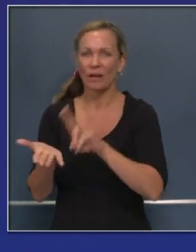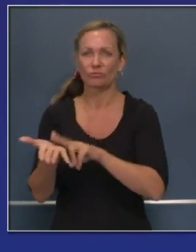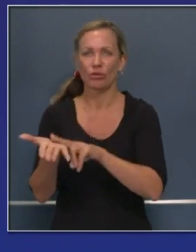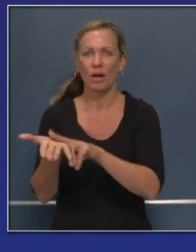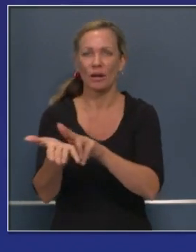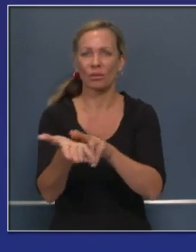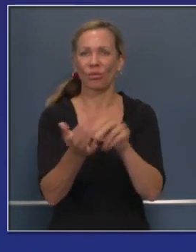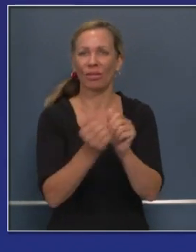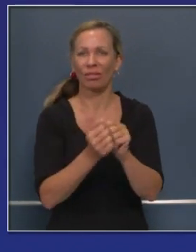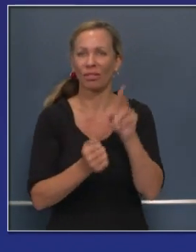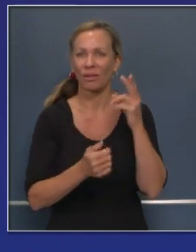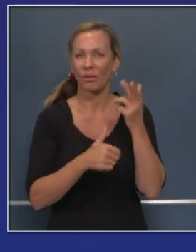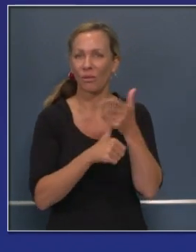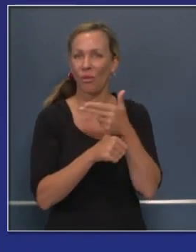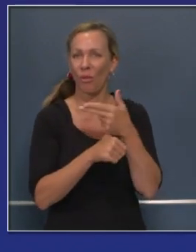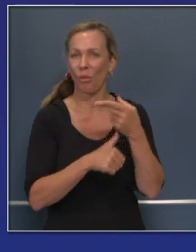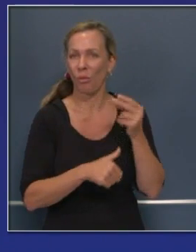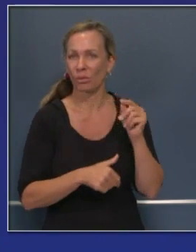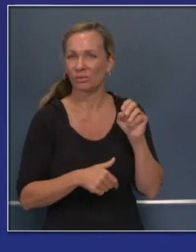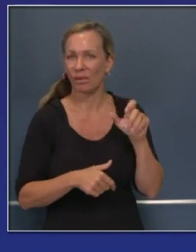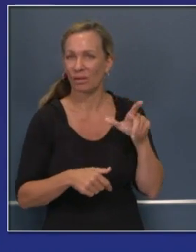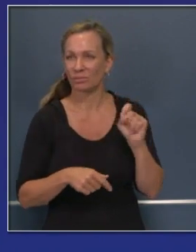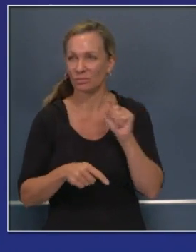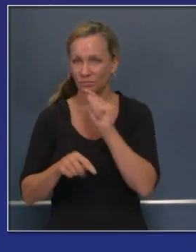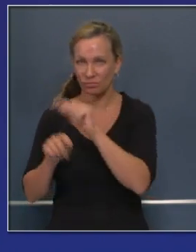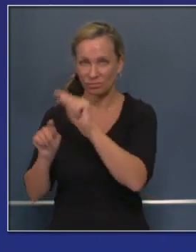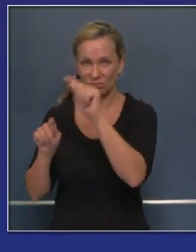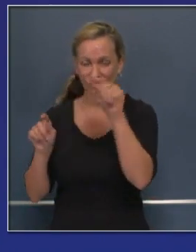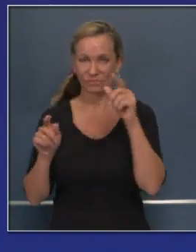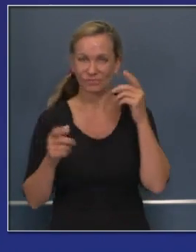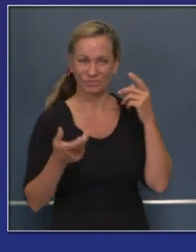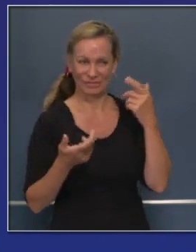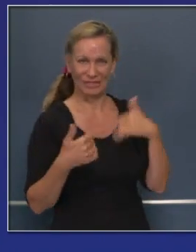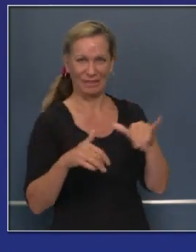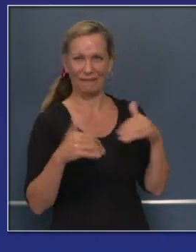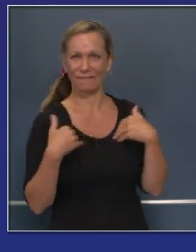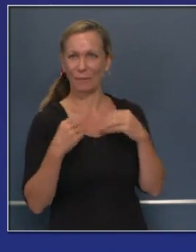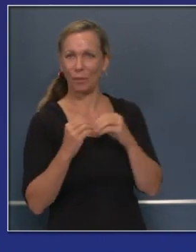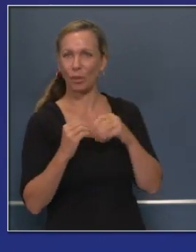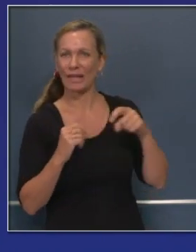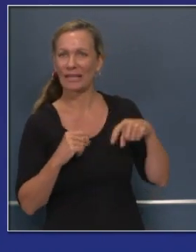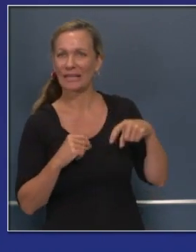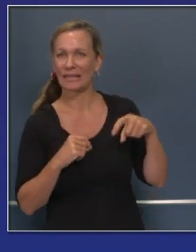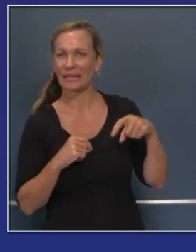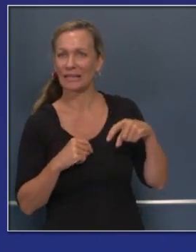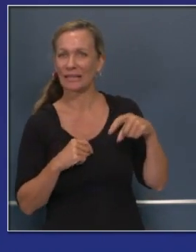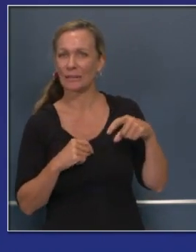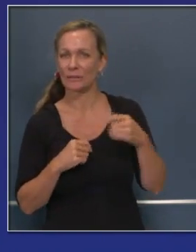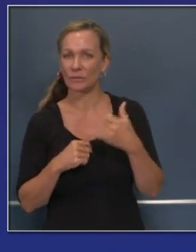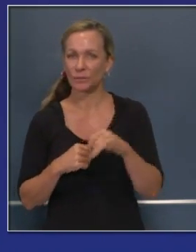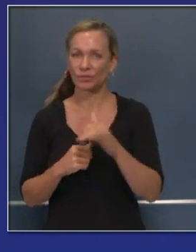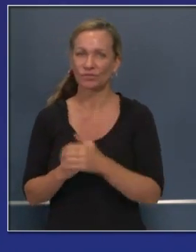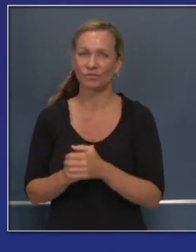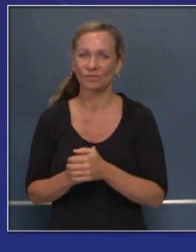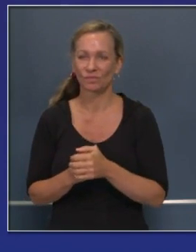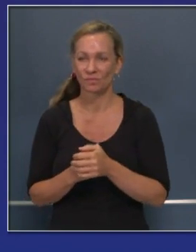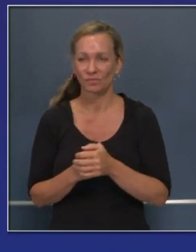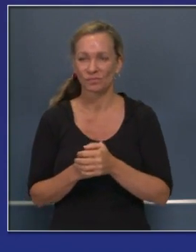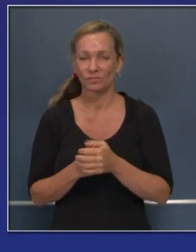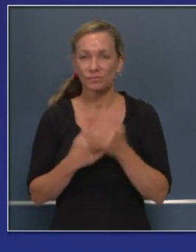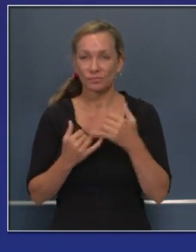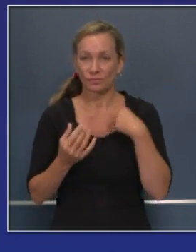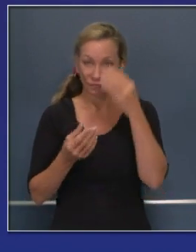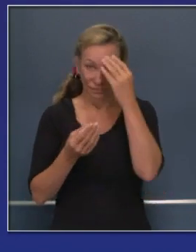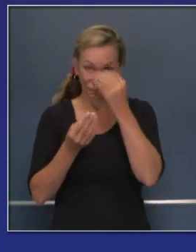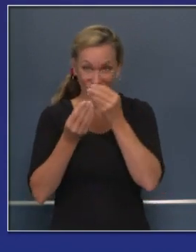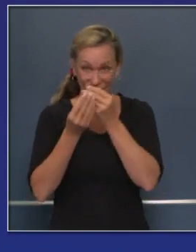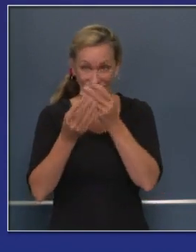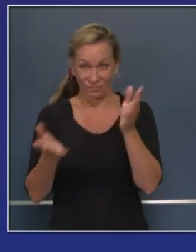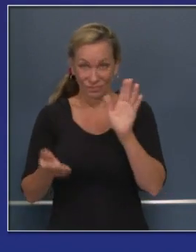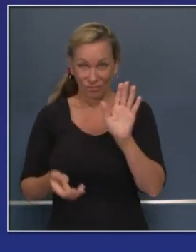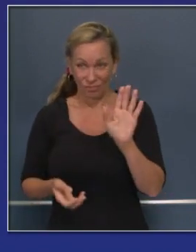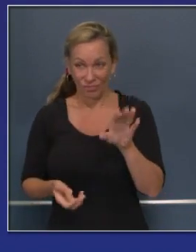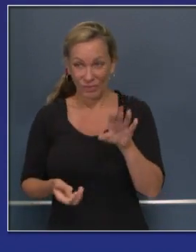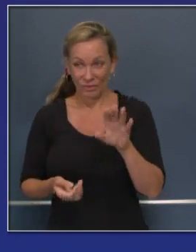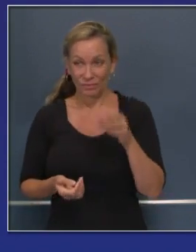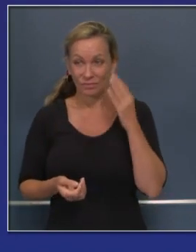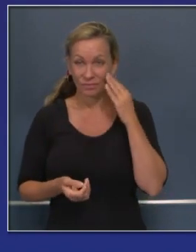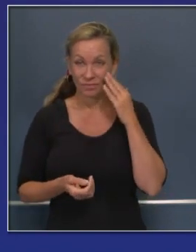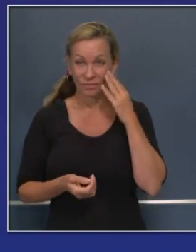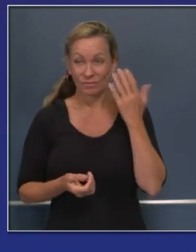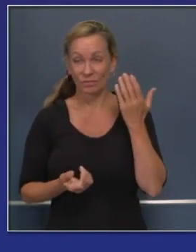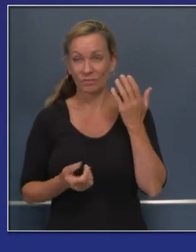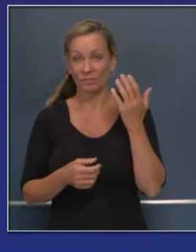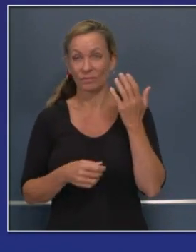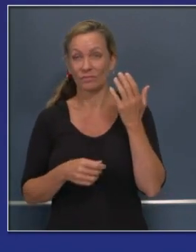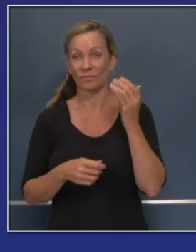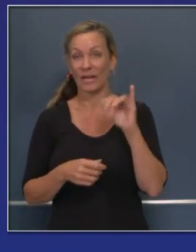WE CONTINUE TO BUILD ACCESS IN AS TIMELY A WAY AS WE POSSIBLY CAN.